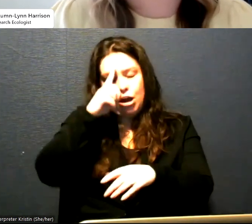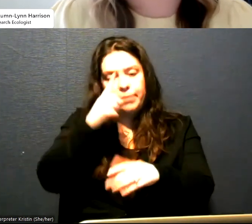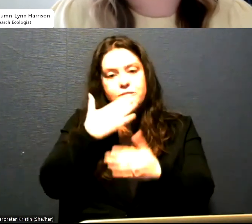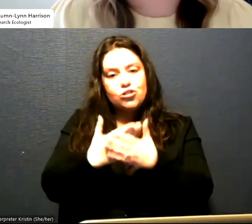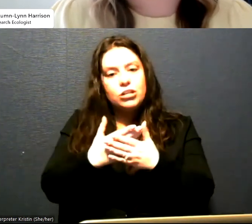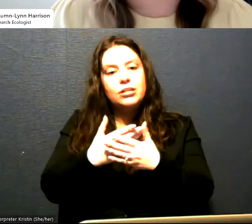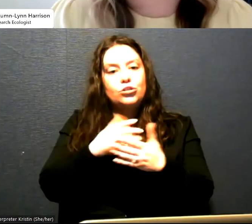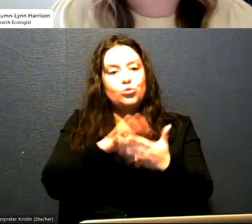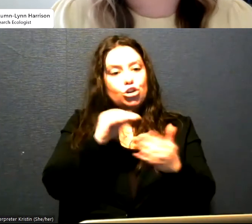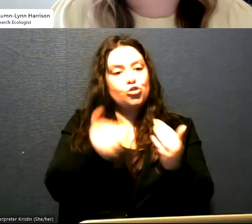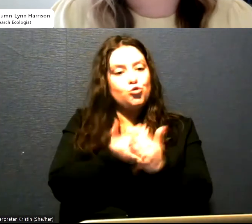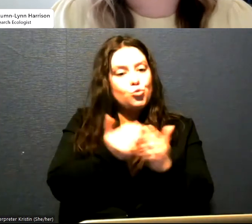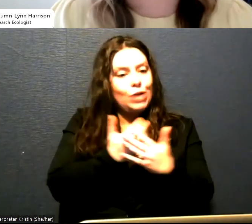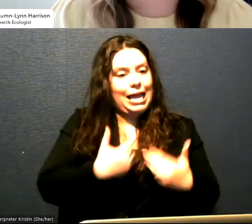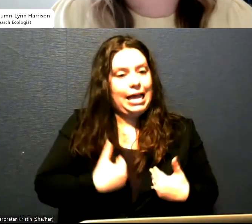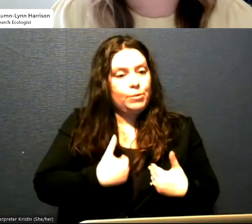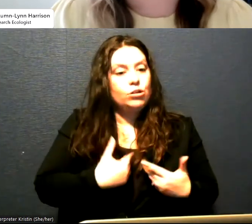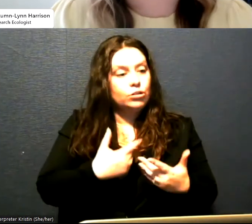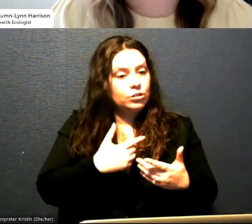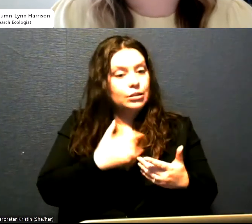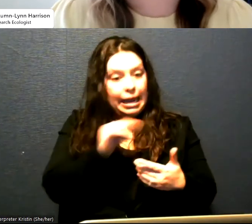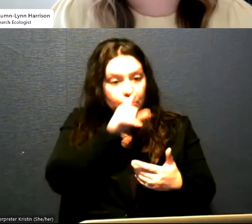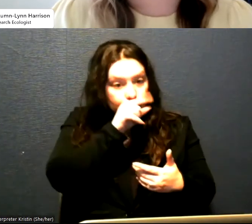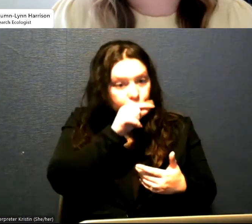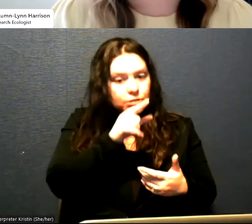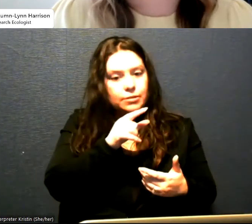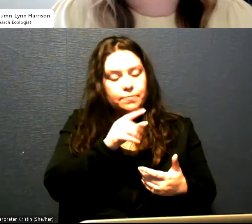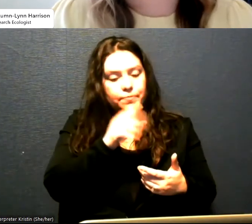I love, love, love to train and we train all of our animals here but there's a lot of training that